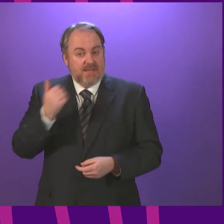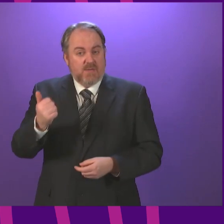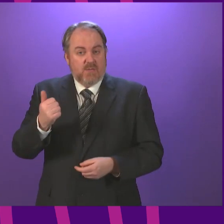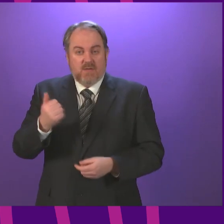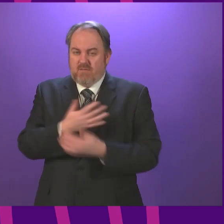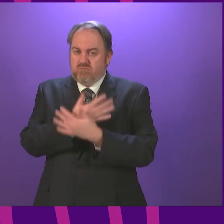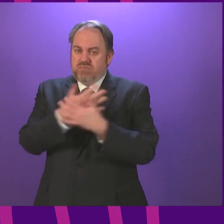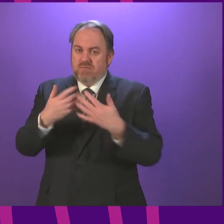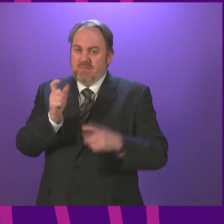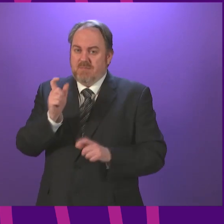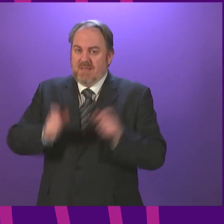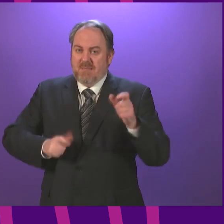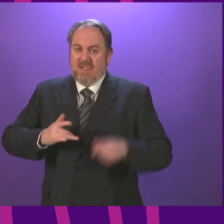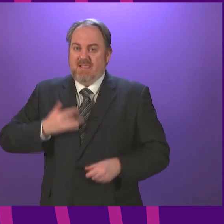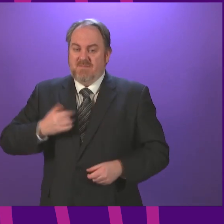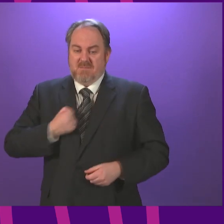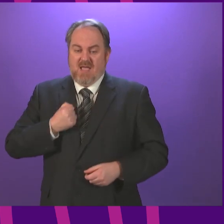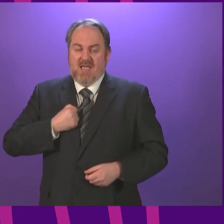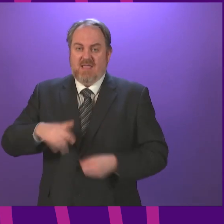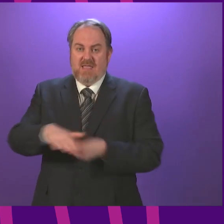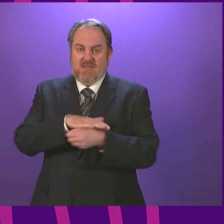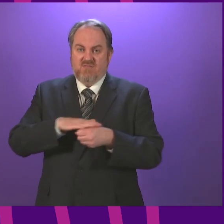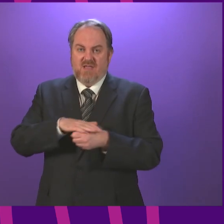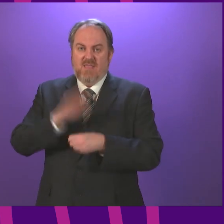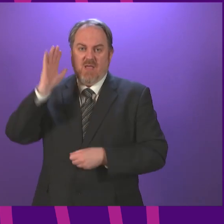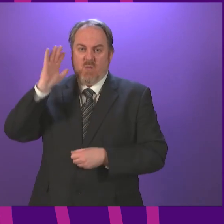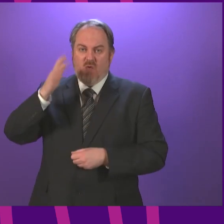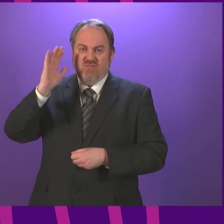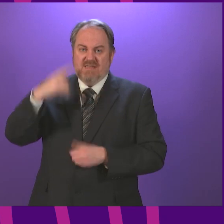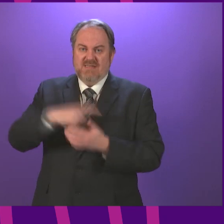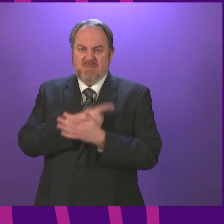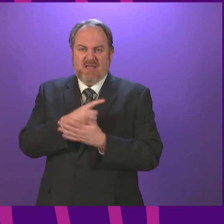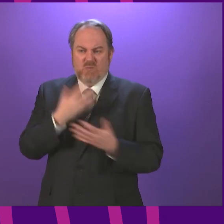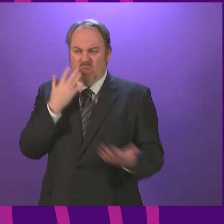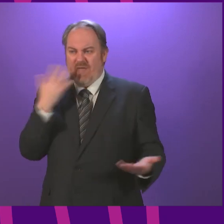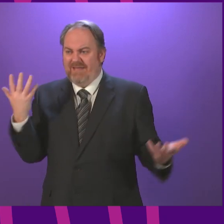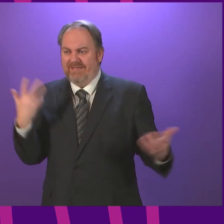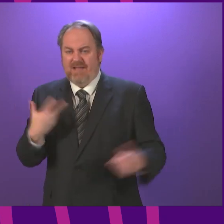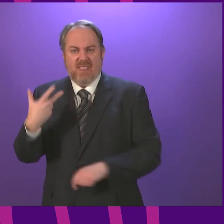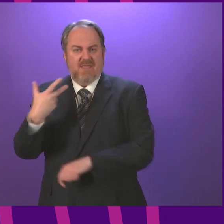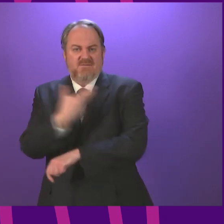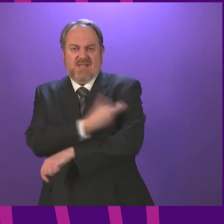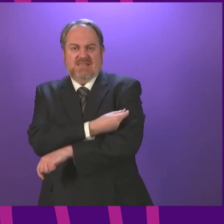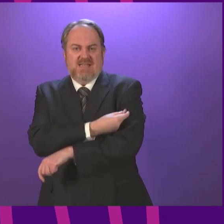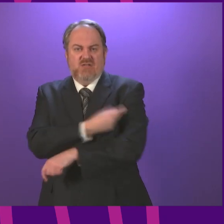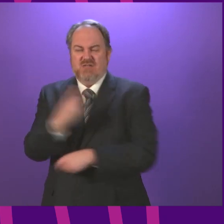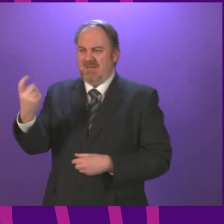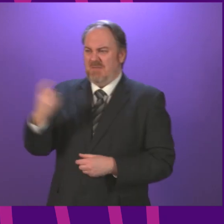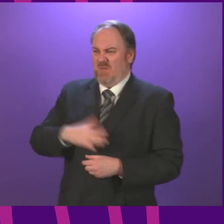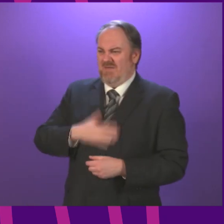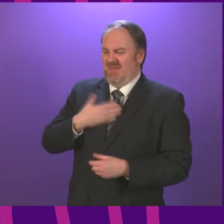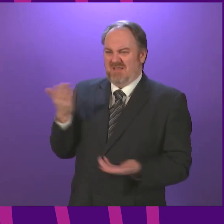who are becoming increasingly concerned about the roll-out of the Covid-19 vaccination programme in Edinburgh and about the inconsistencies relating to people in different age groups